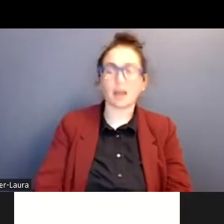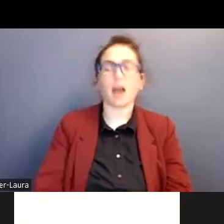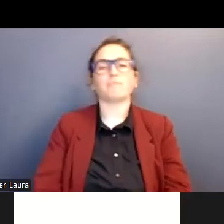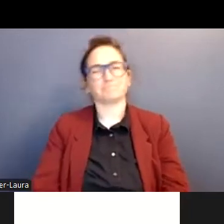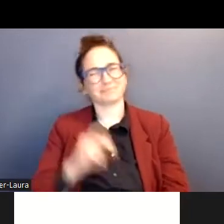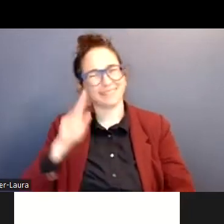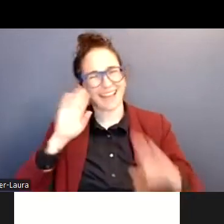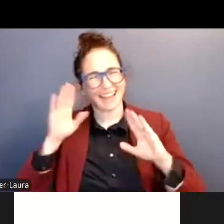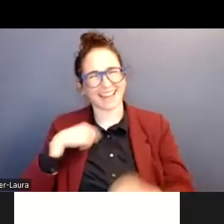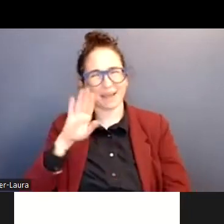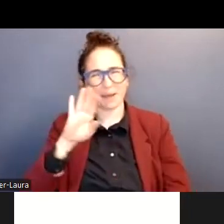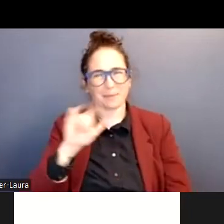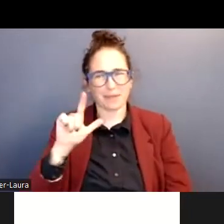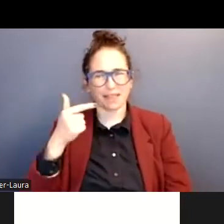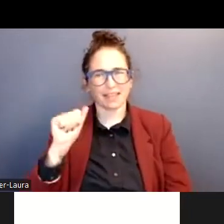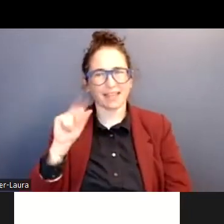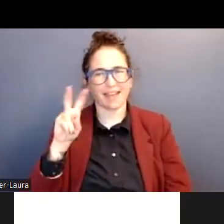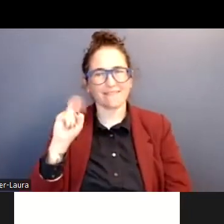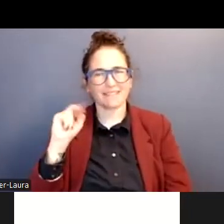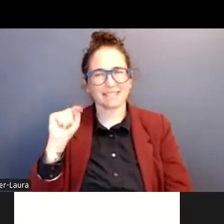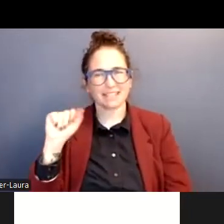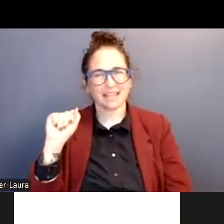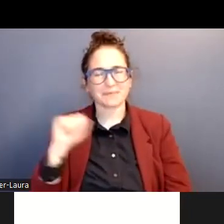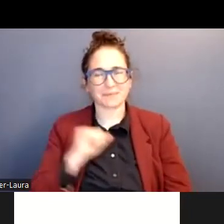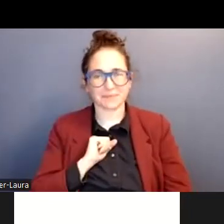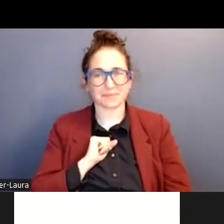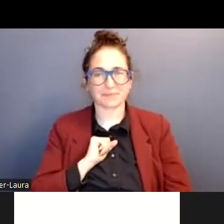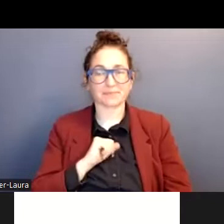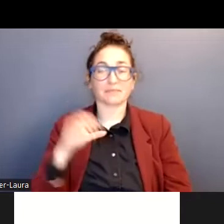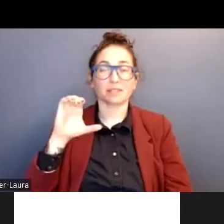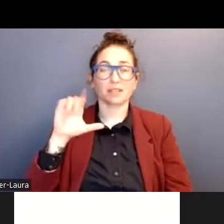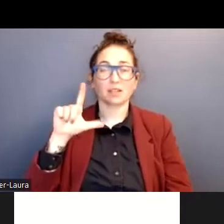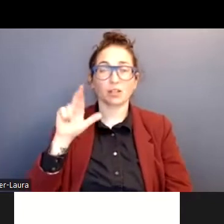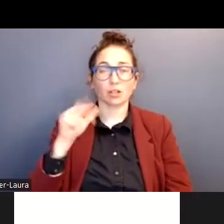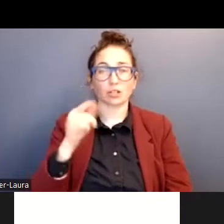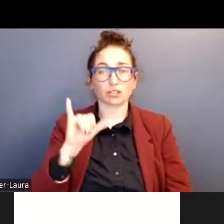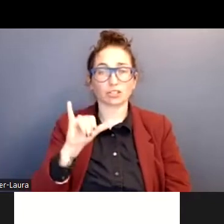I'm Bill Gaventa. I am a I'm a clergyman who has been working in the arena of intellectual and